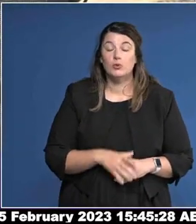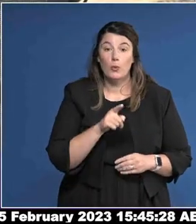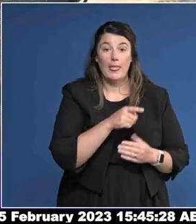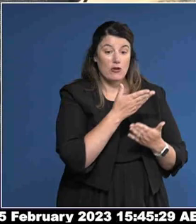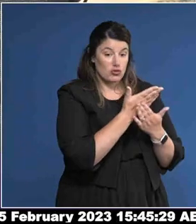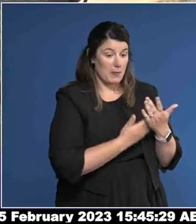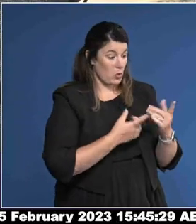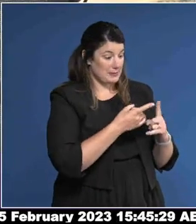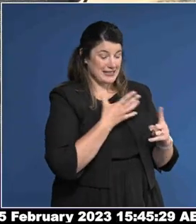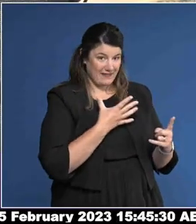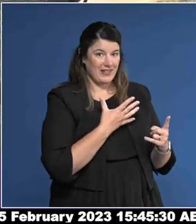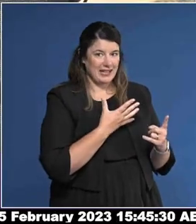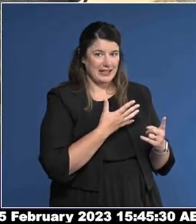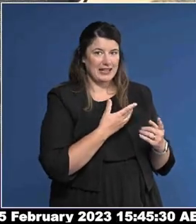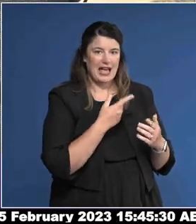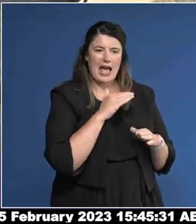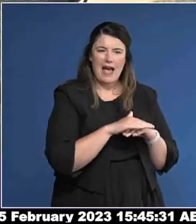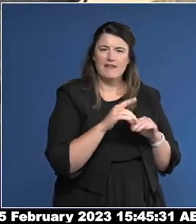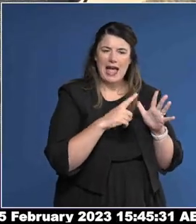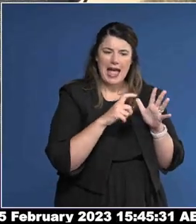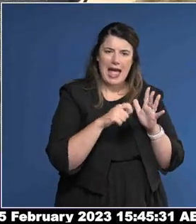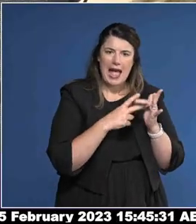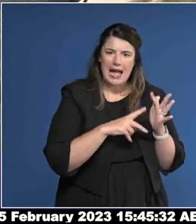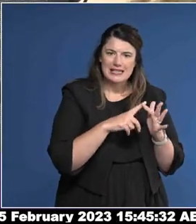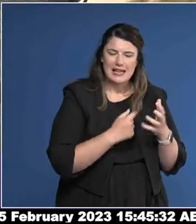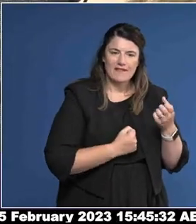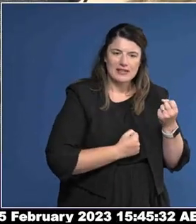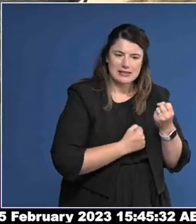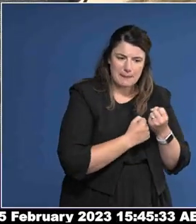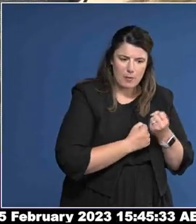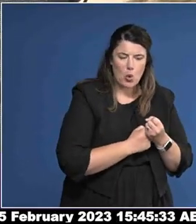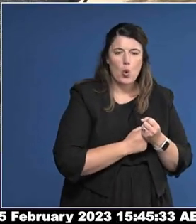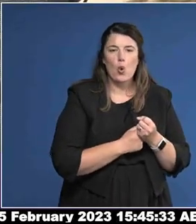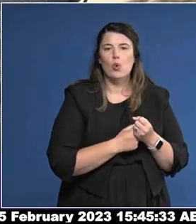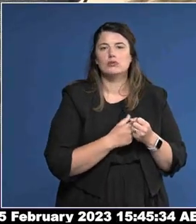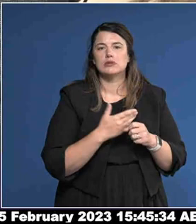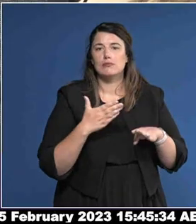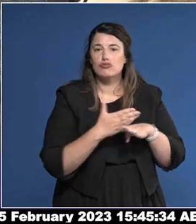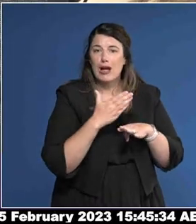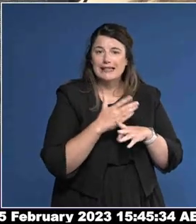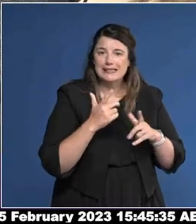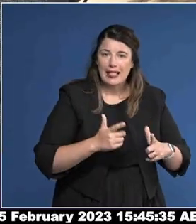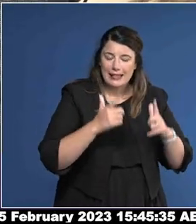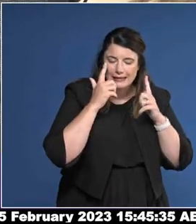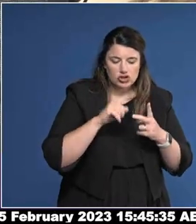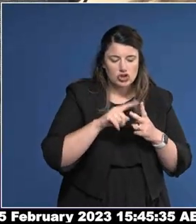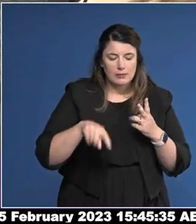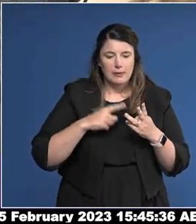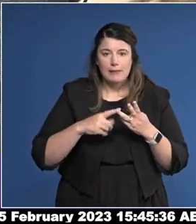around active support, practice leadership, a practice standard for Supported Independent